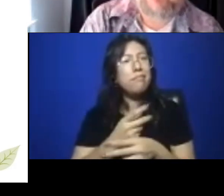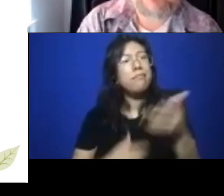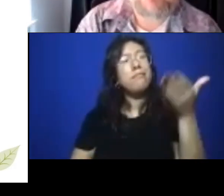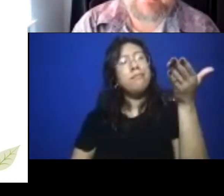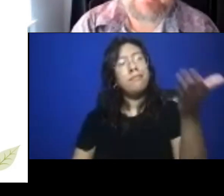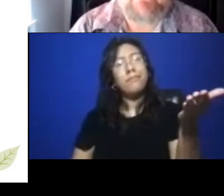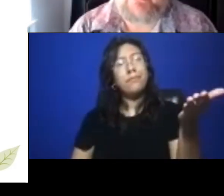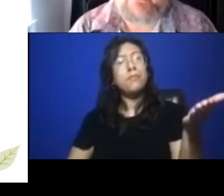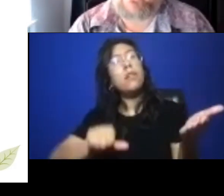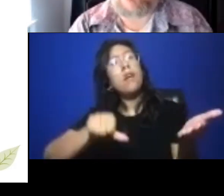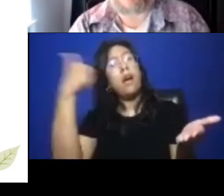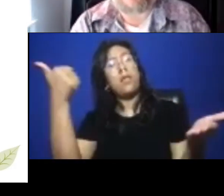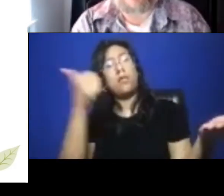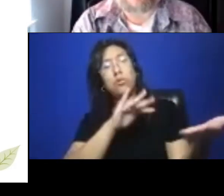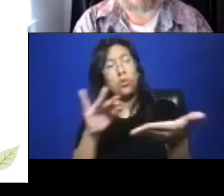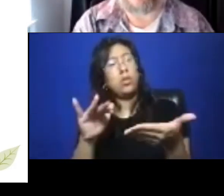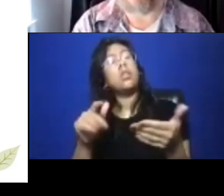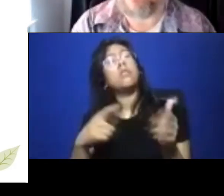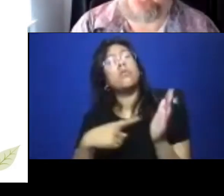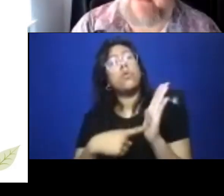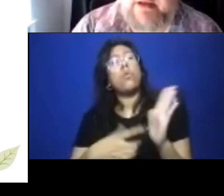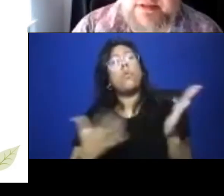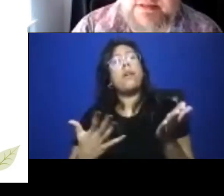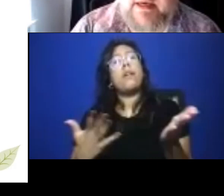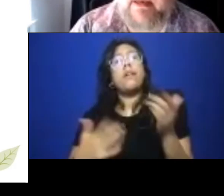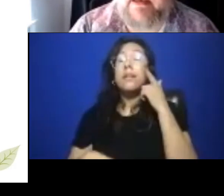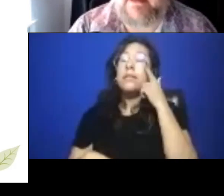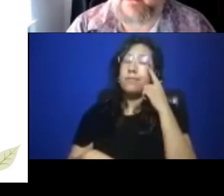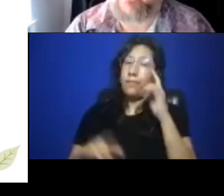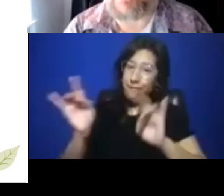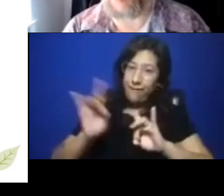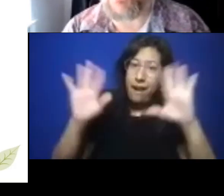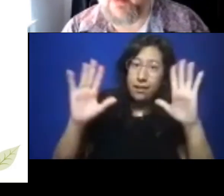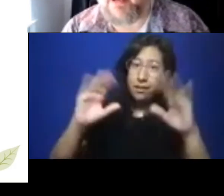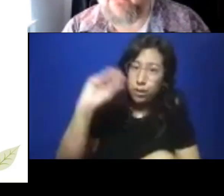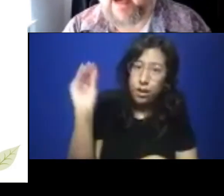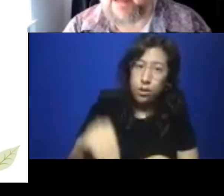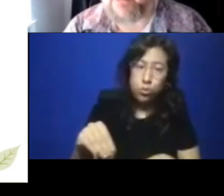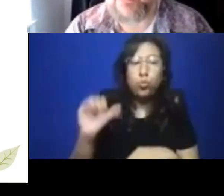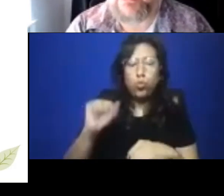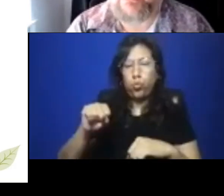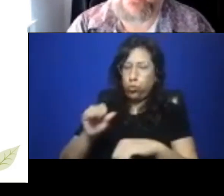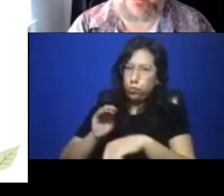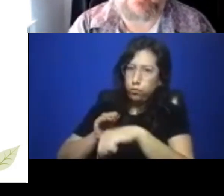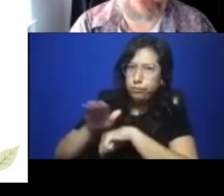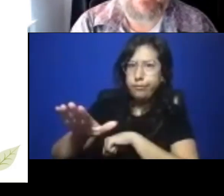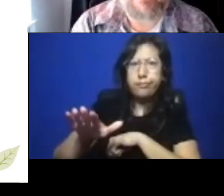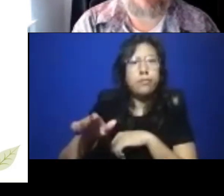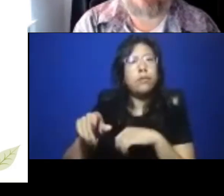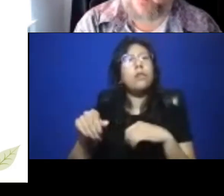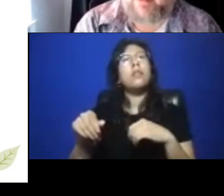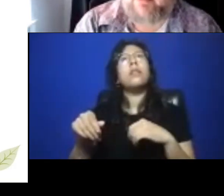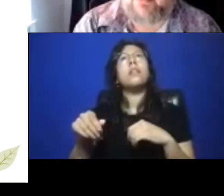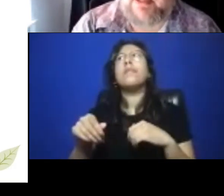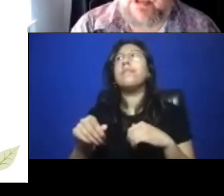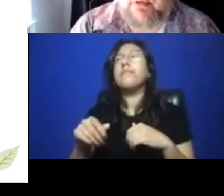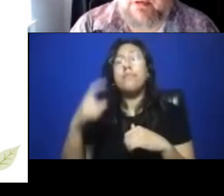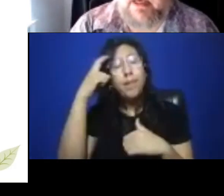We know some studies have shown also that rates of violence can be a contributing factor to mental health in general